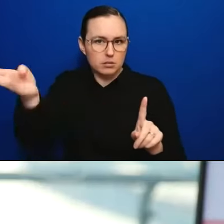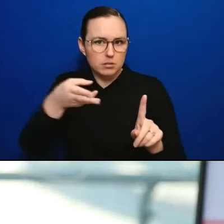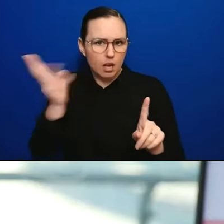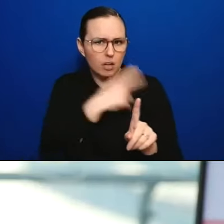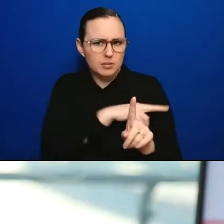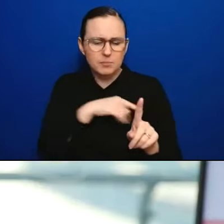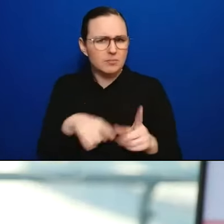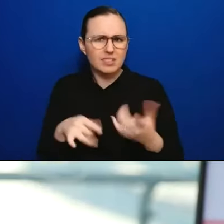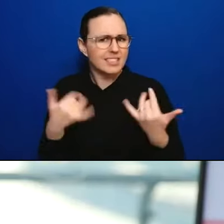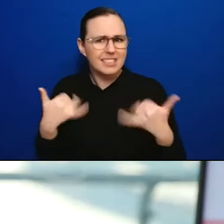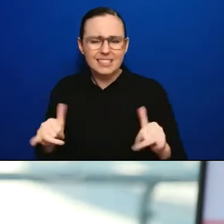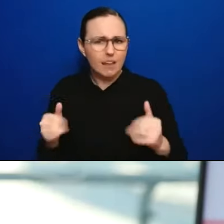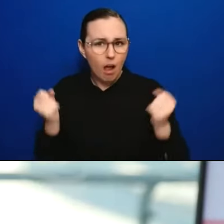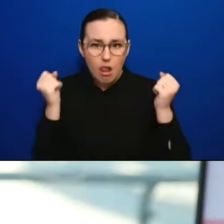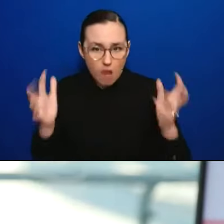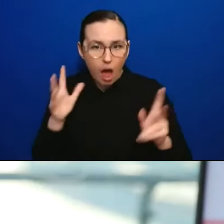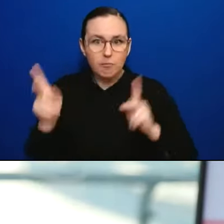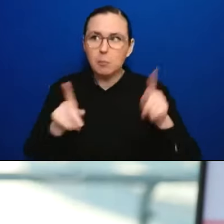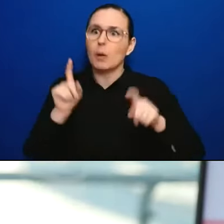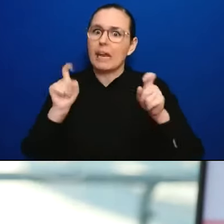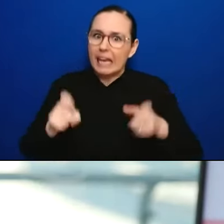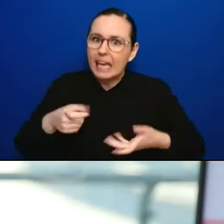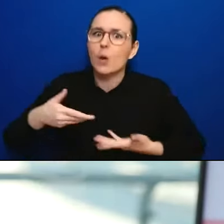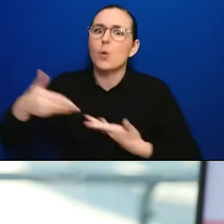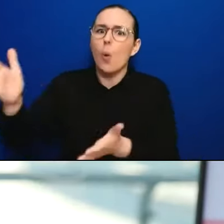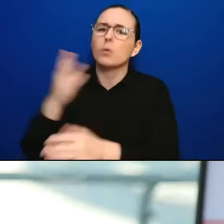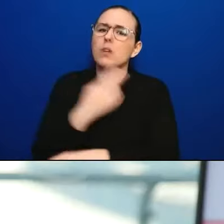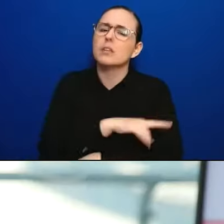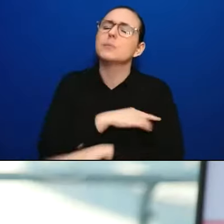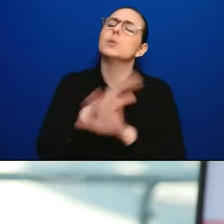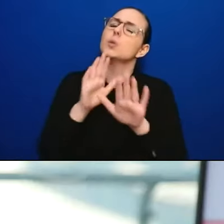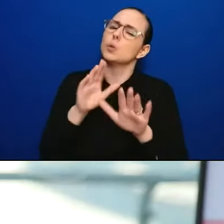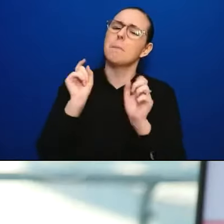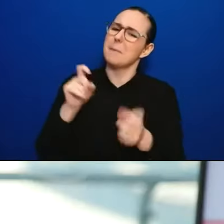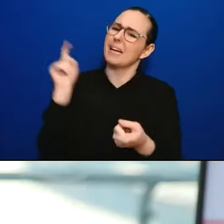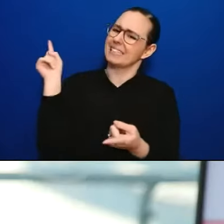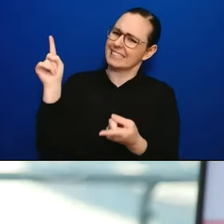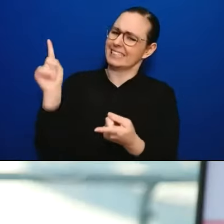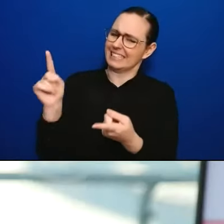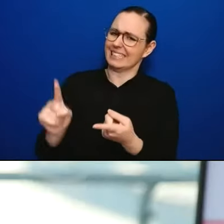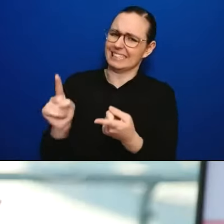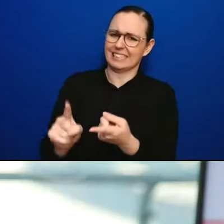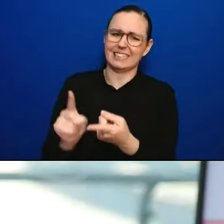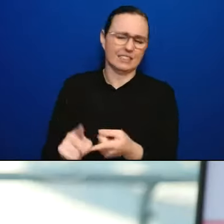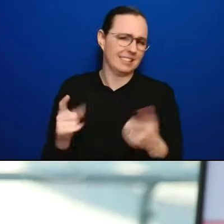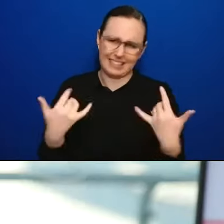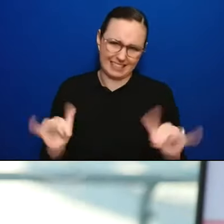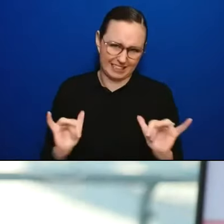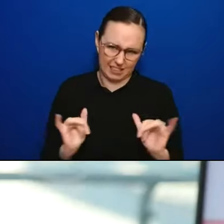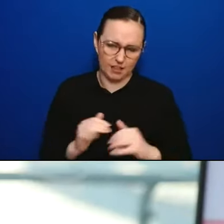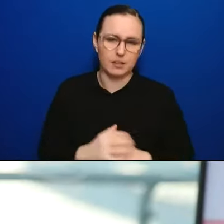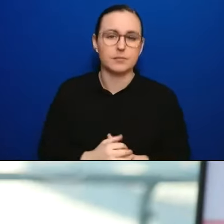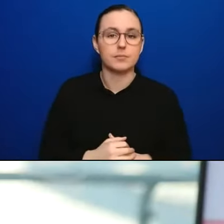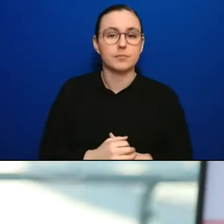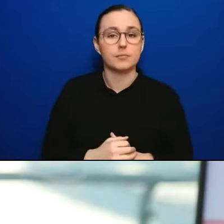people who could need hospital care.